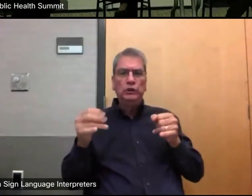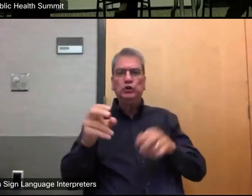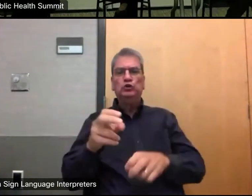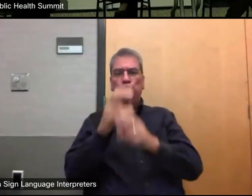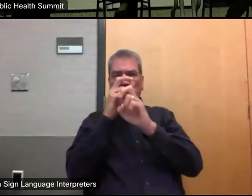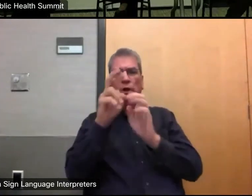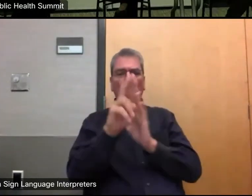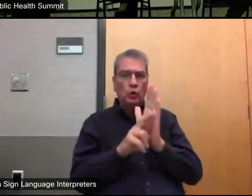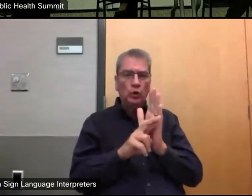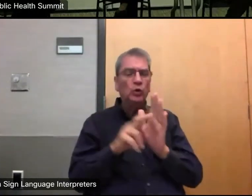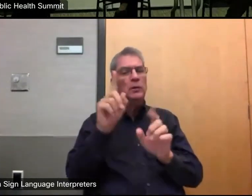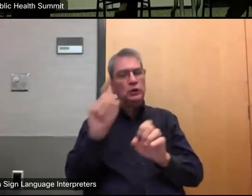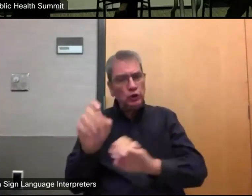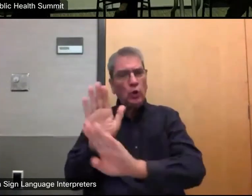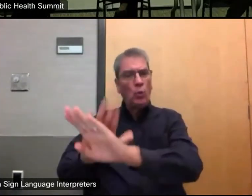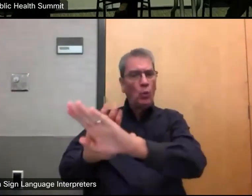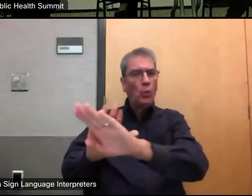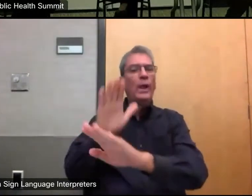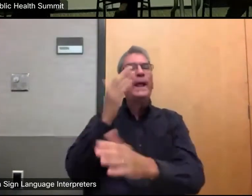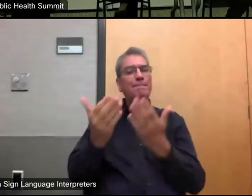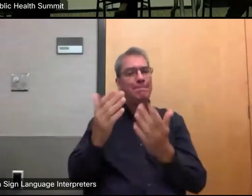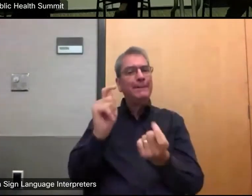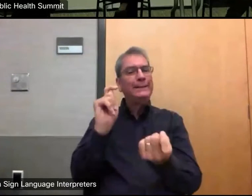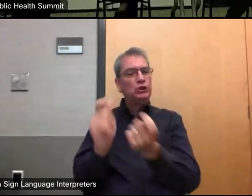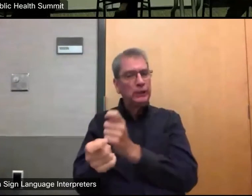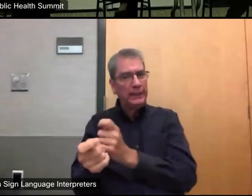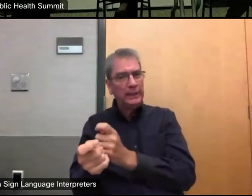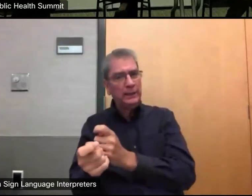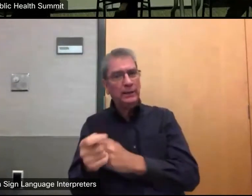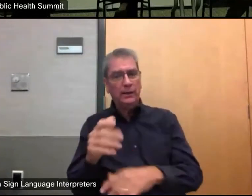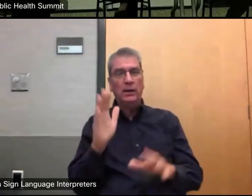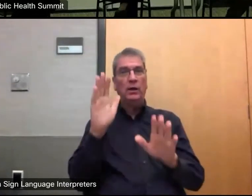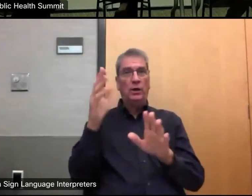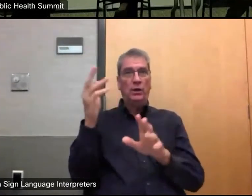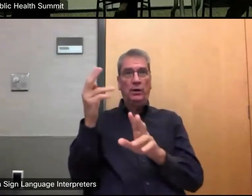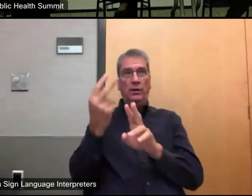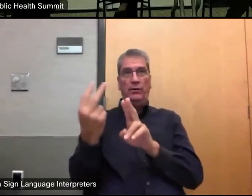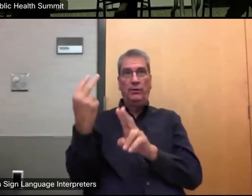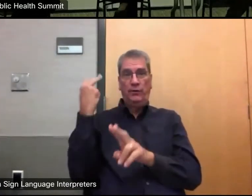to change is incredibly important. So, for 2 years, especially that 1st, year,